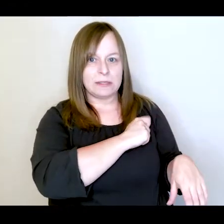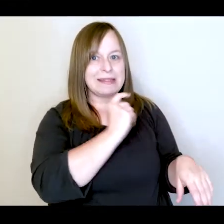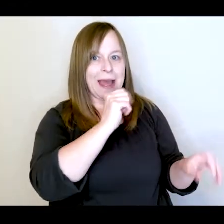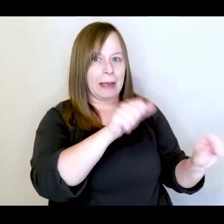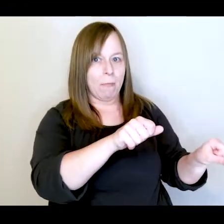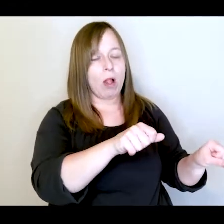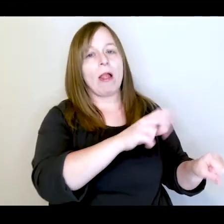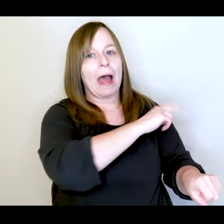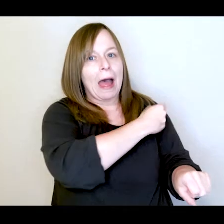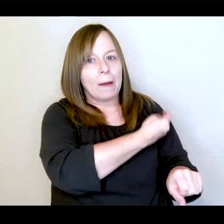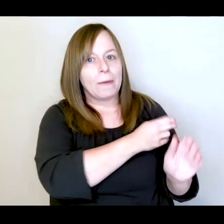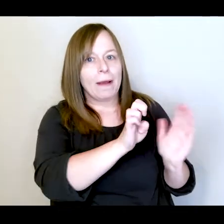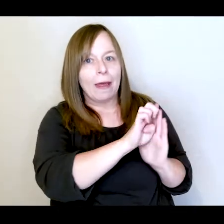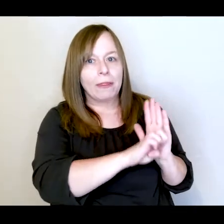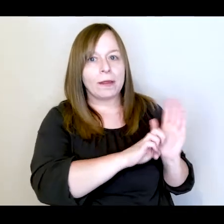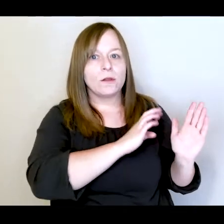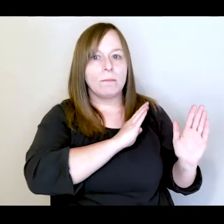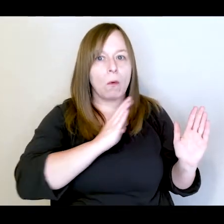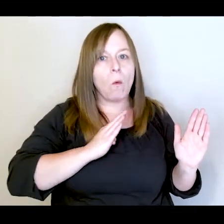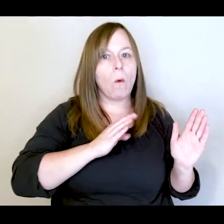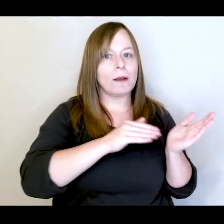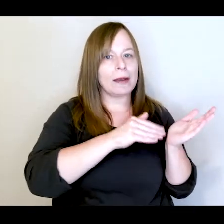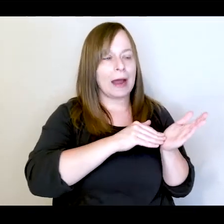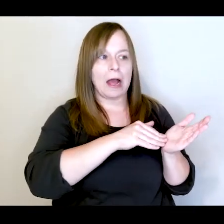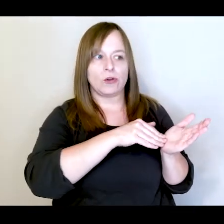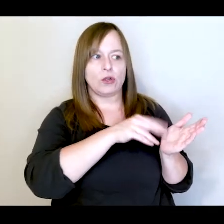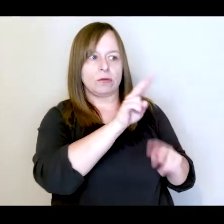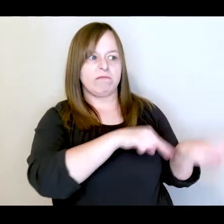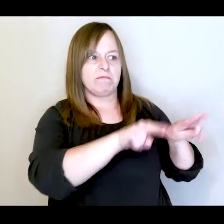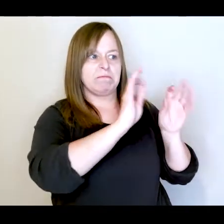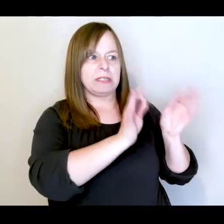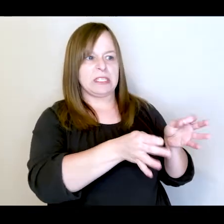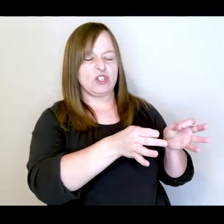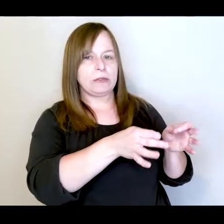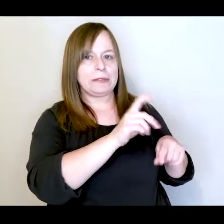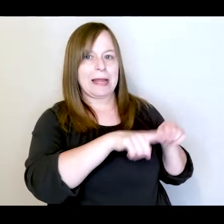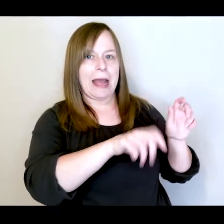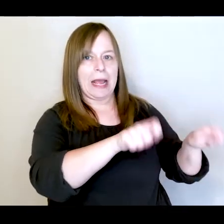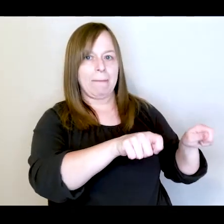there's a hospital Ethics Board. The doctor can make decisions or